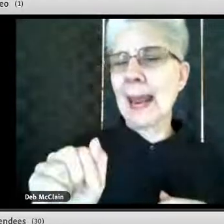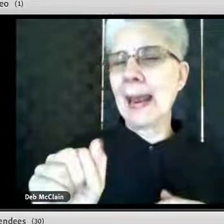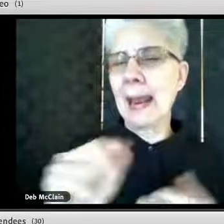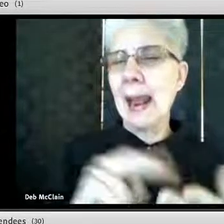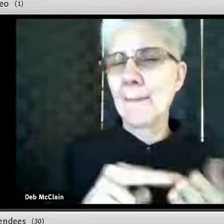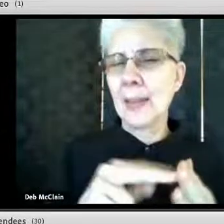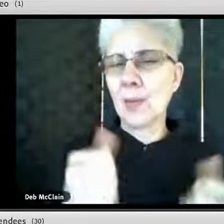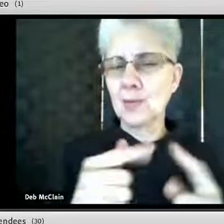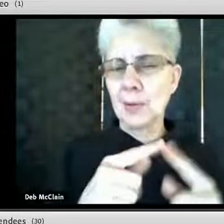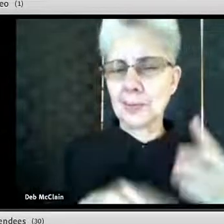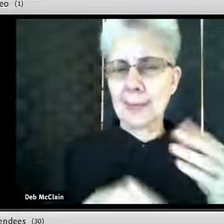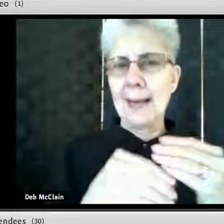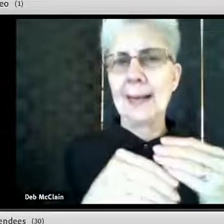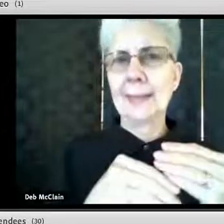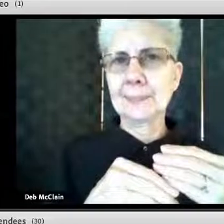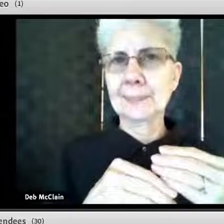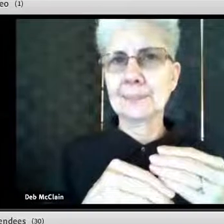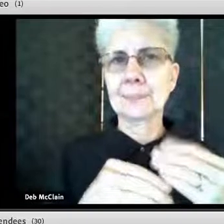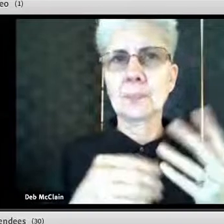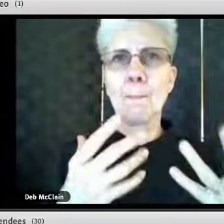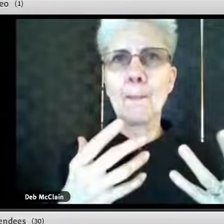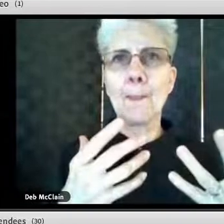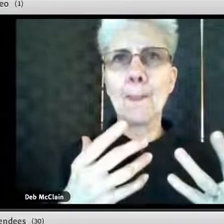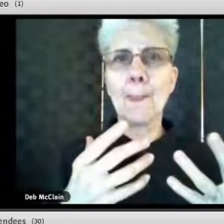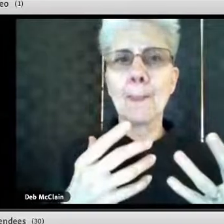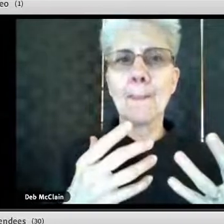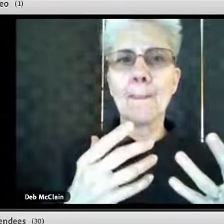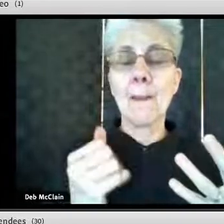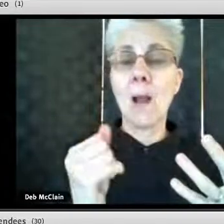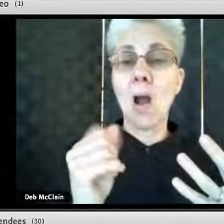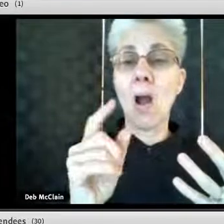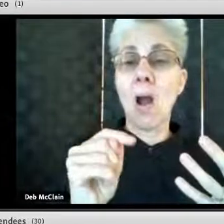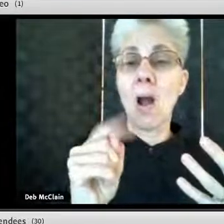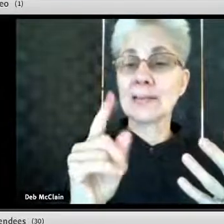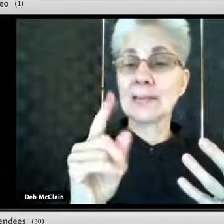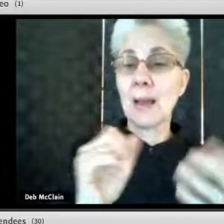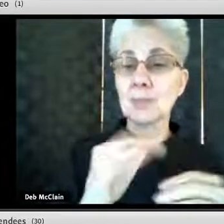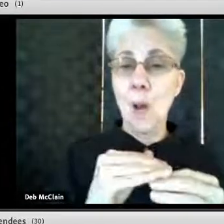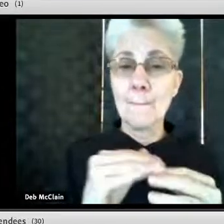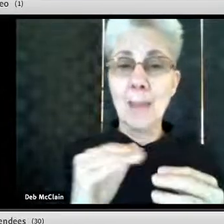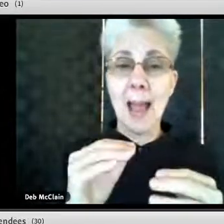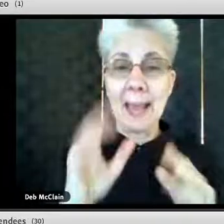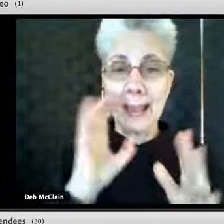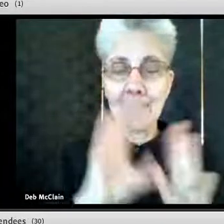Like I was trying to add alt tags to images, and it kept glitching out on me,